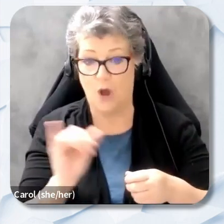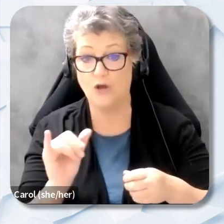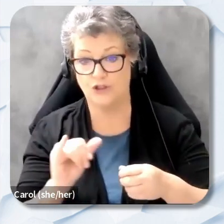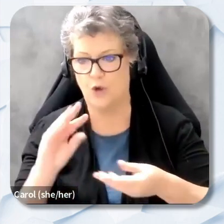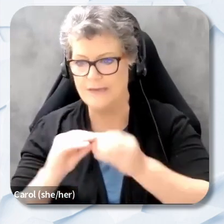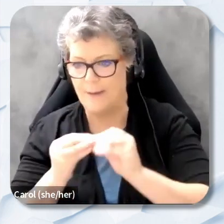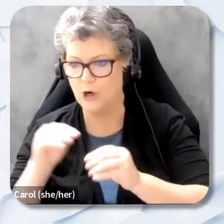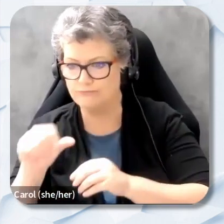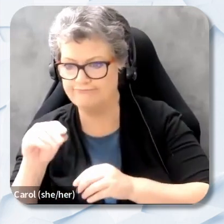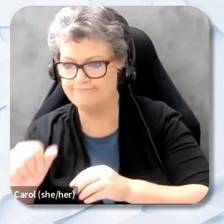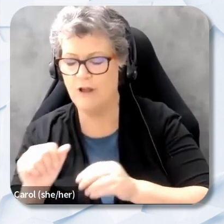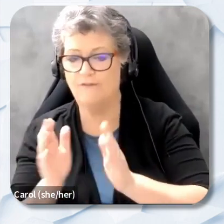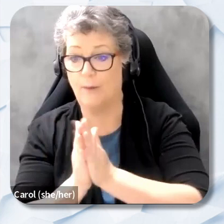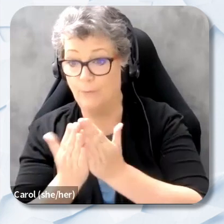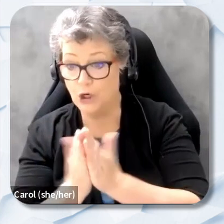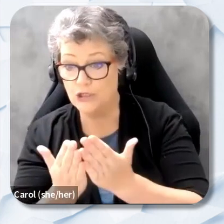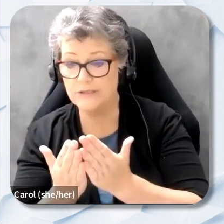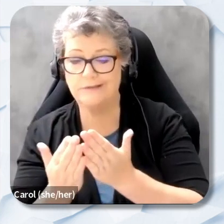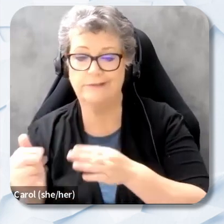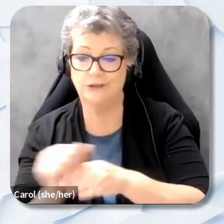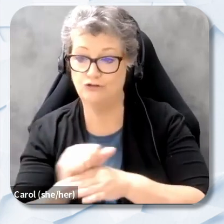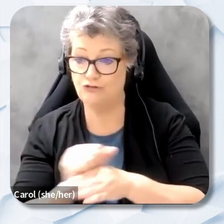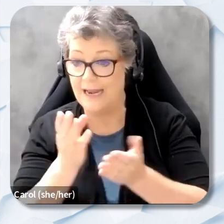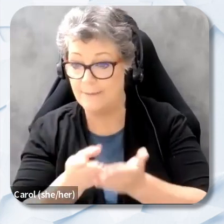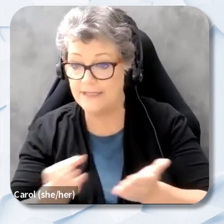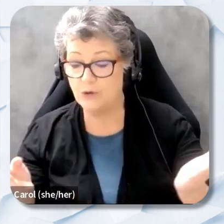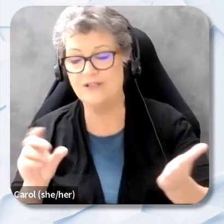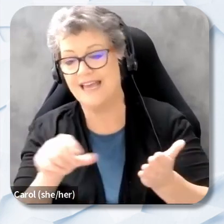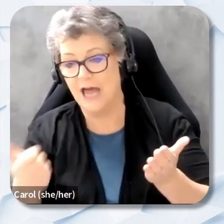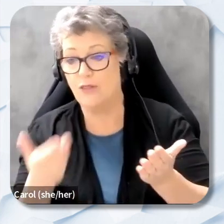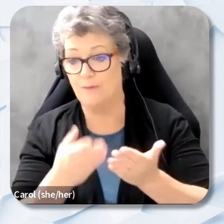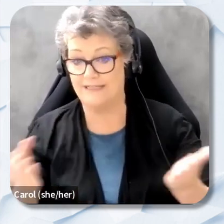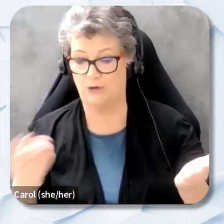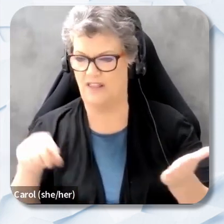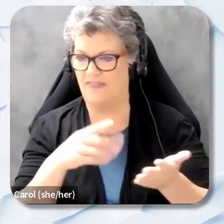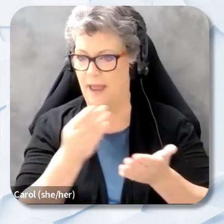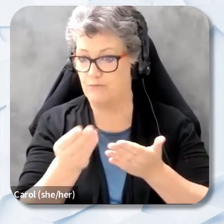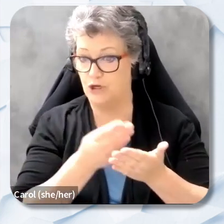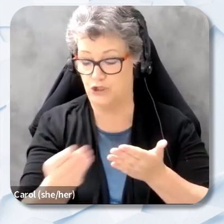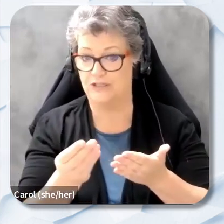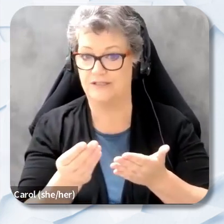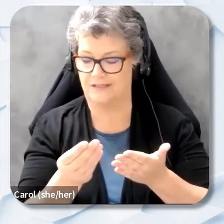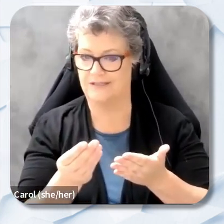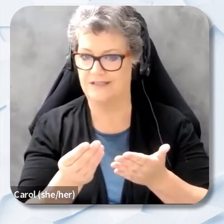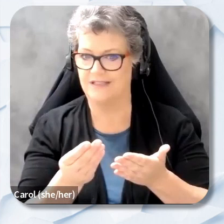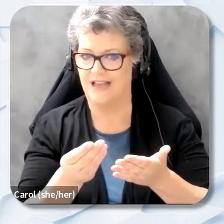amounts for books, training materials, and other materials purchased under the allowable uses of funds.